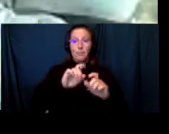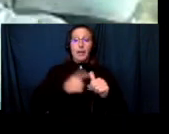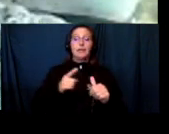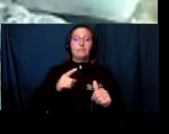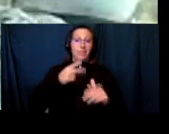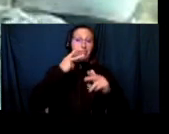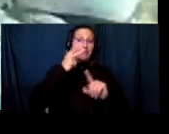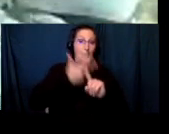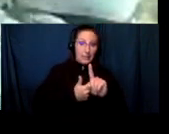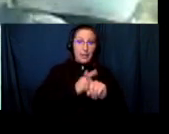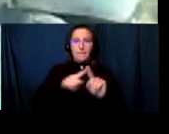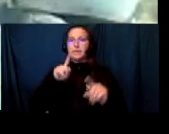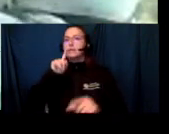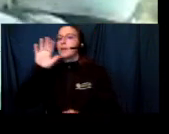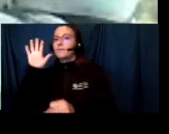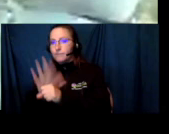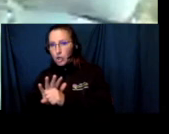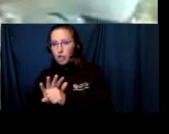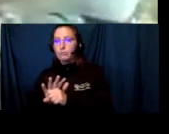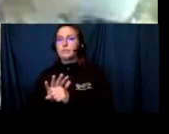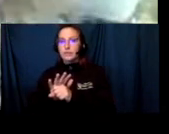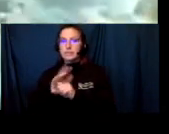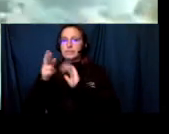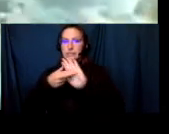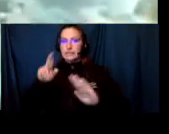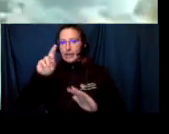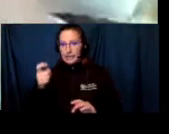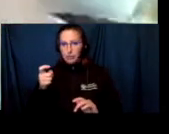diagnosis, degree and configuration of that hearing status by three months